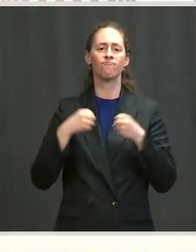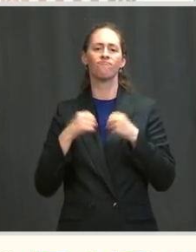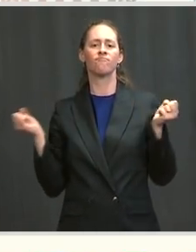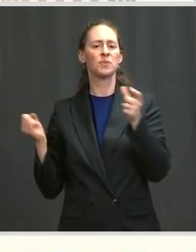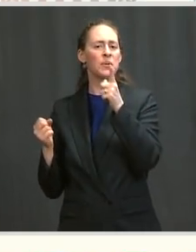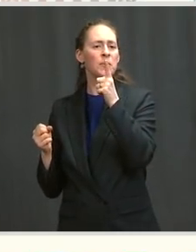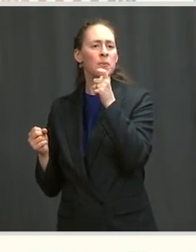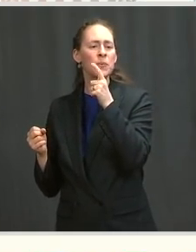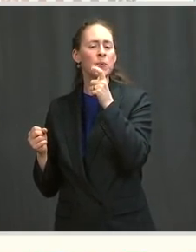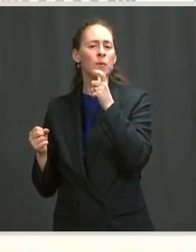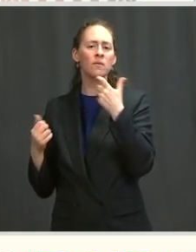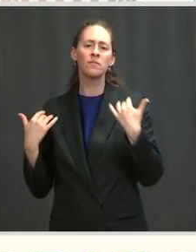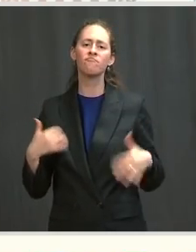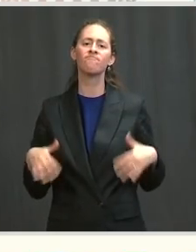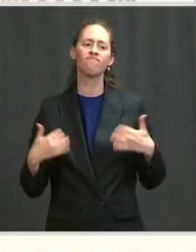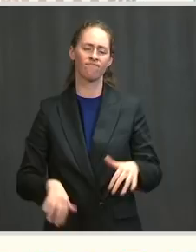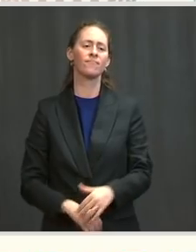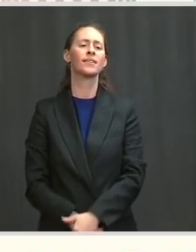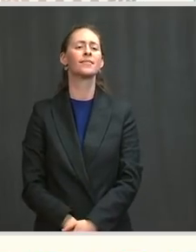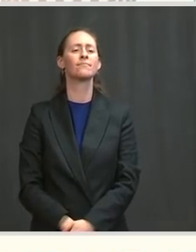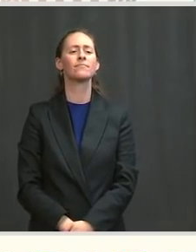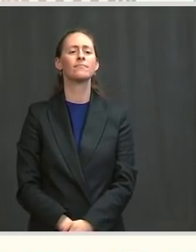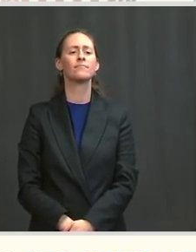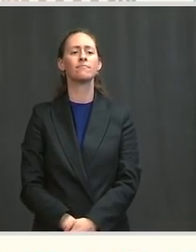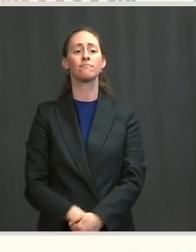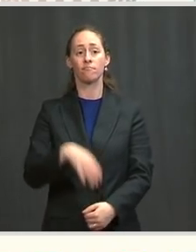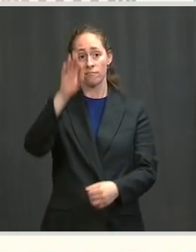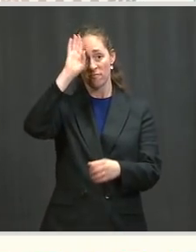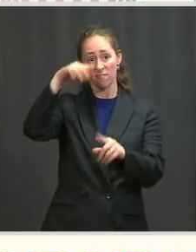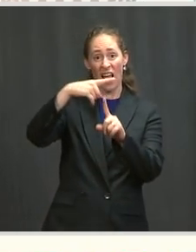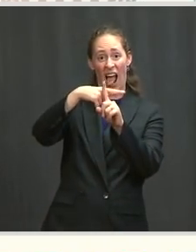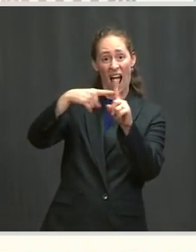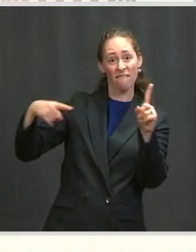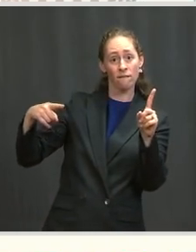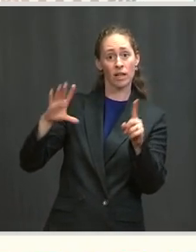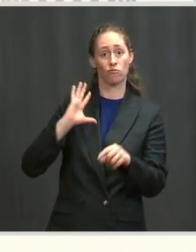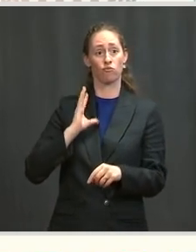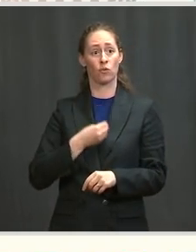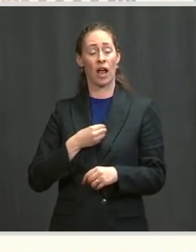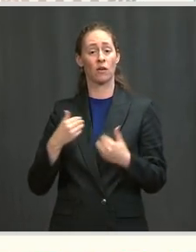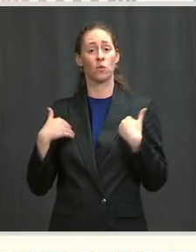We know more than half of transgender youth seriously considered suicide just in the past year.